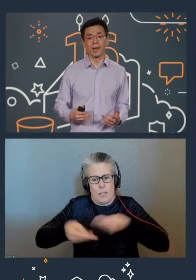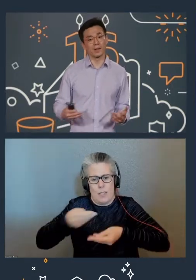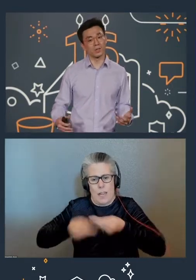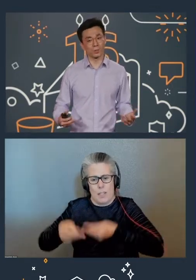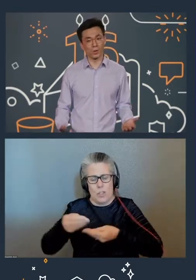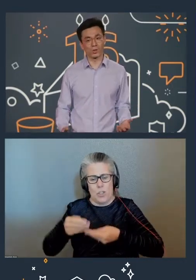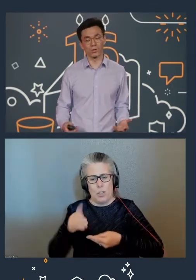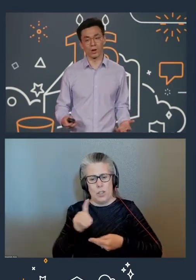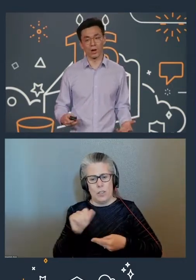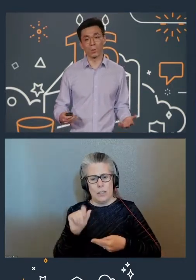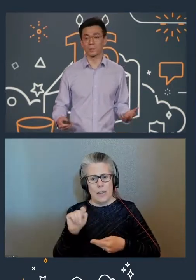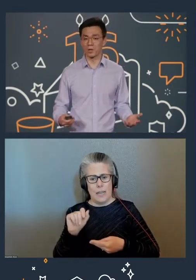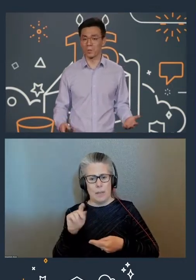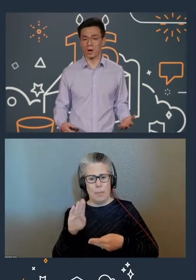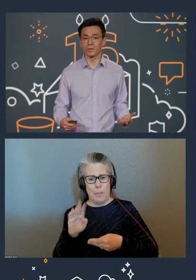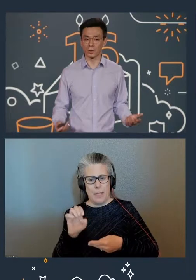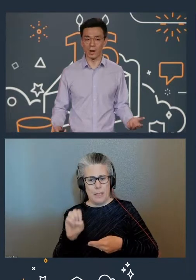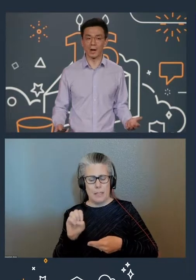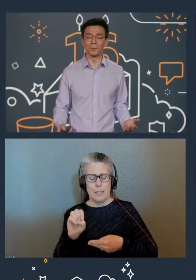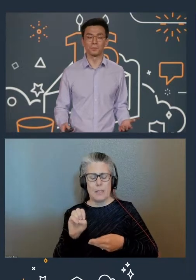And this approach worked pretty well for a while.